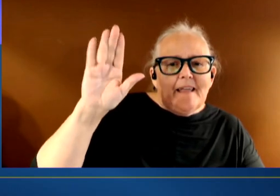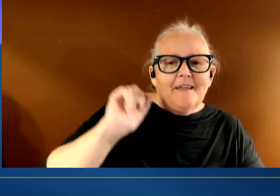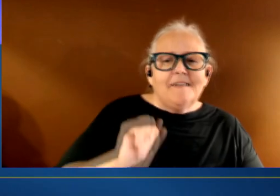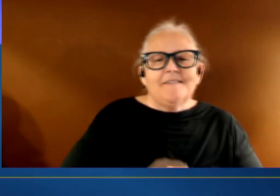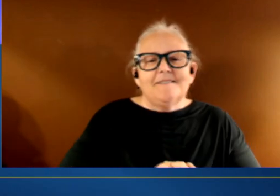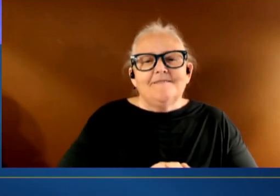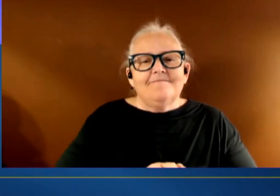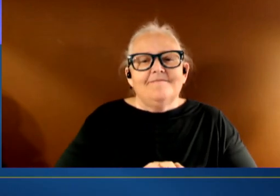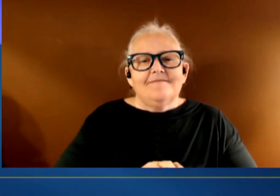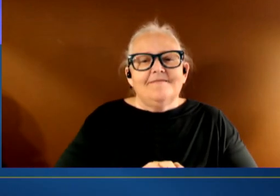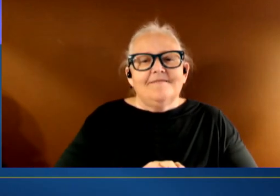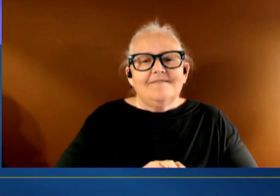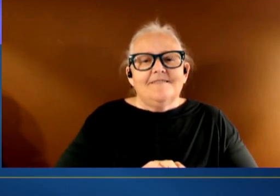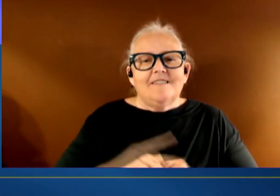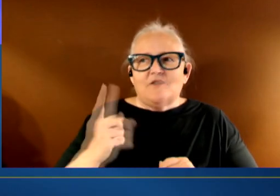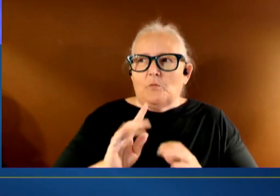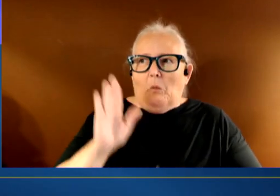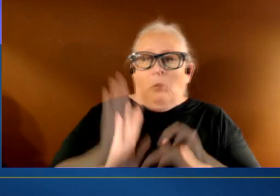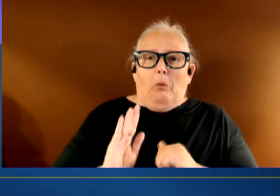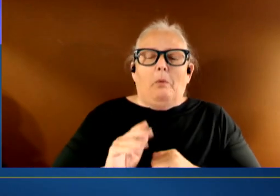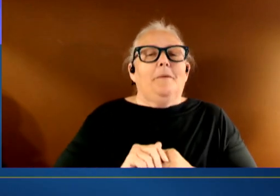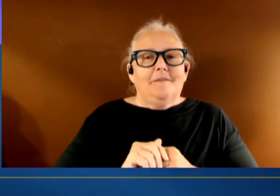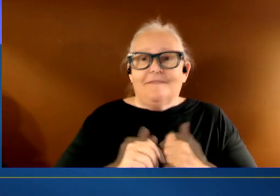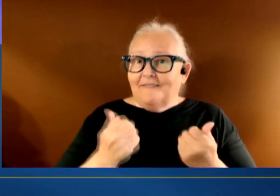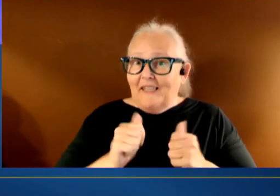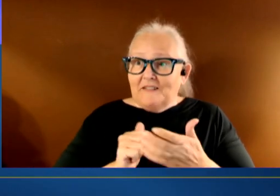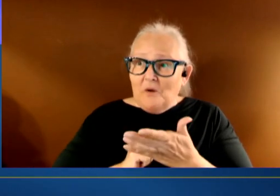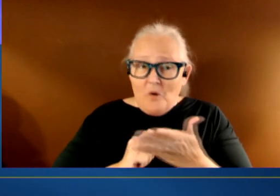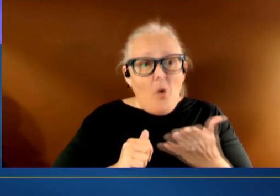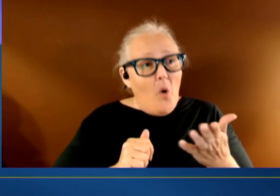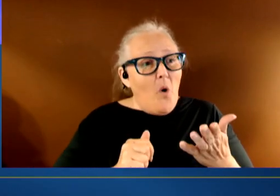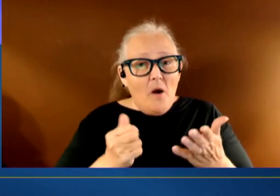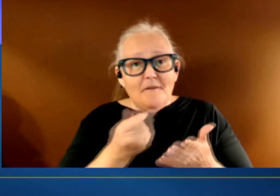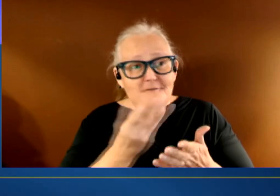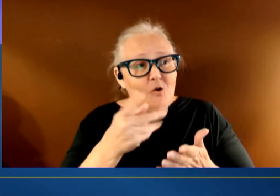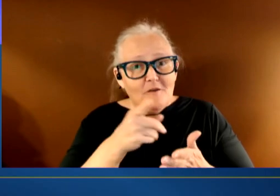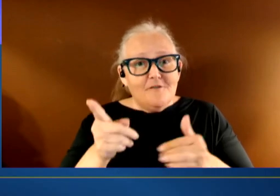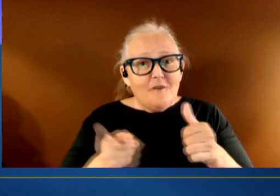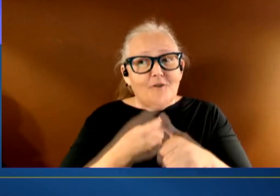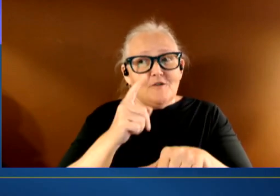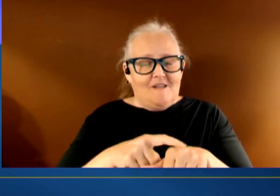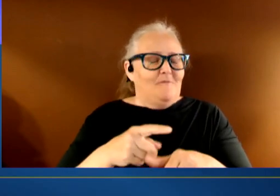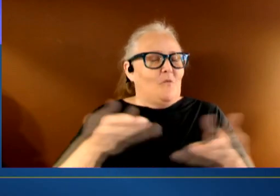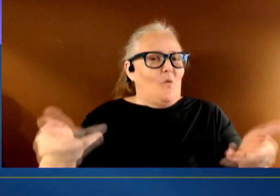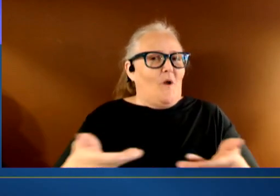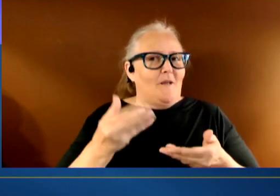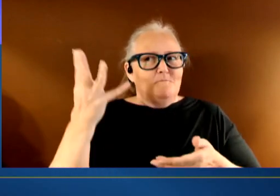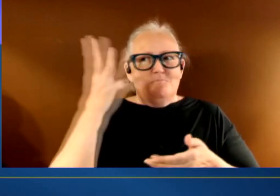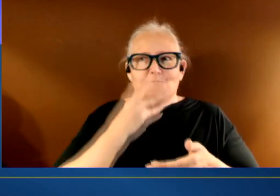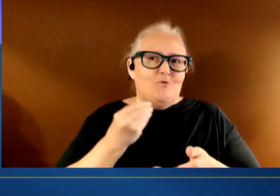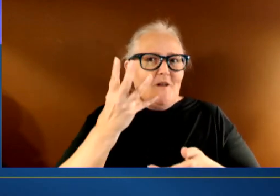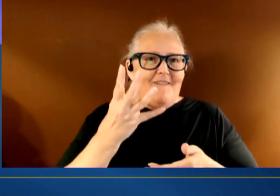hand went down really quick. Anyone? Oh, we have a few. Welcome to beautiful, sunny D.C. It doesn't